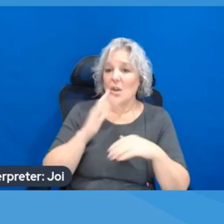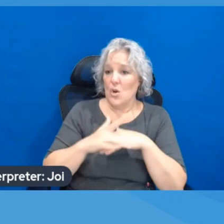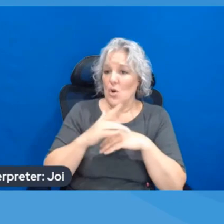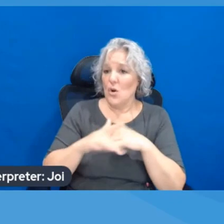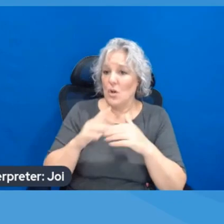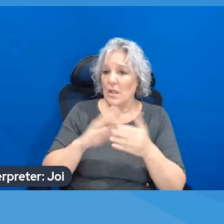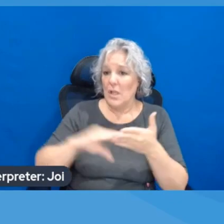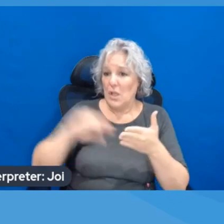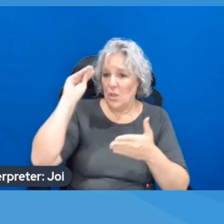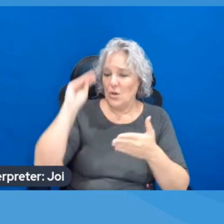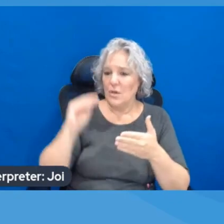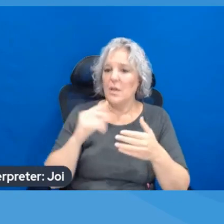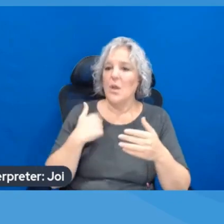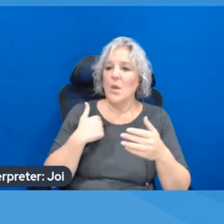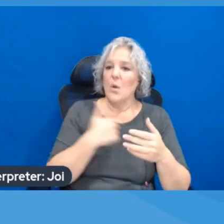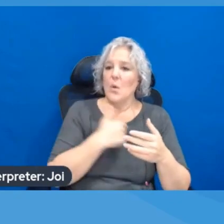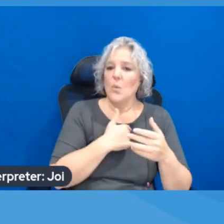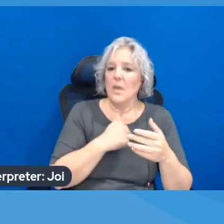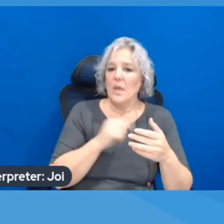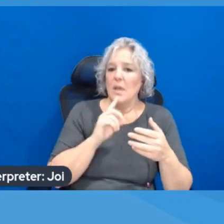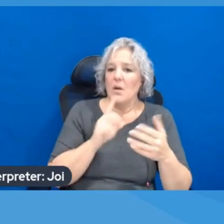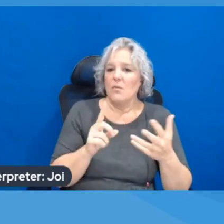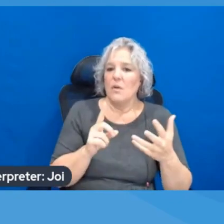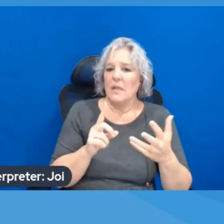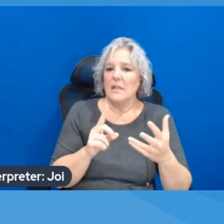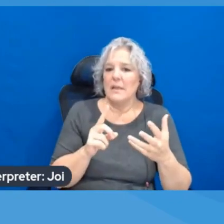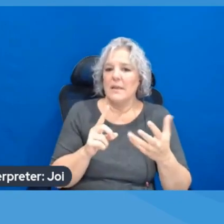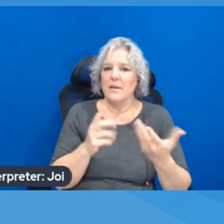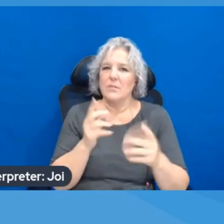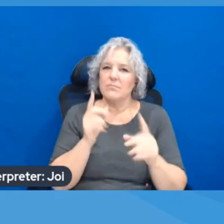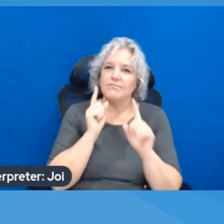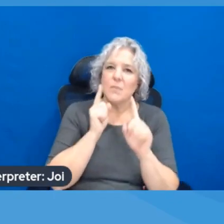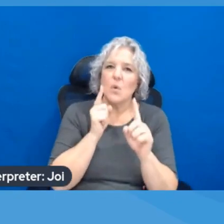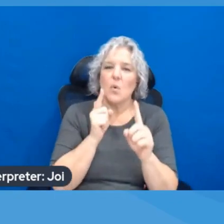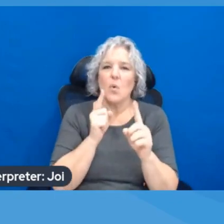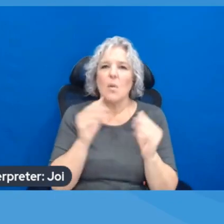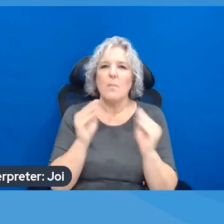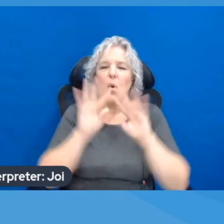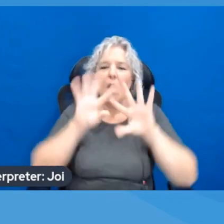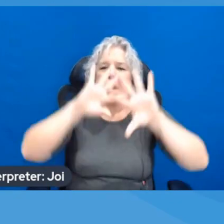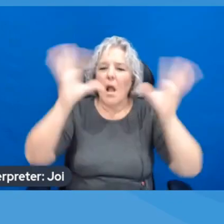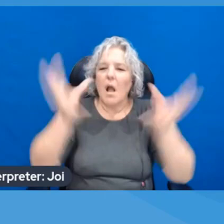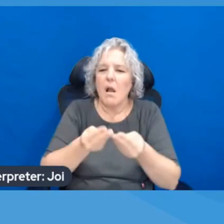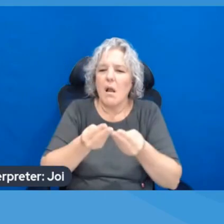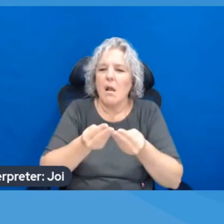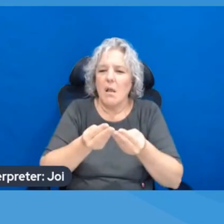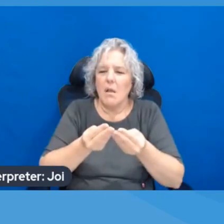we're engaging system and program leaders in taking a more comprehensive look at professional development support